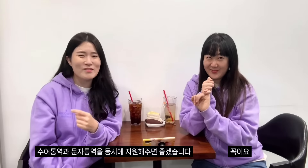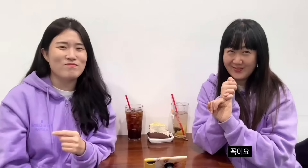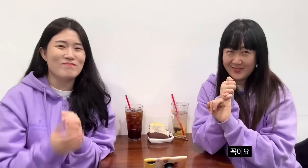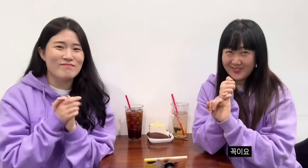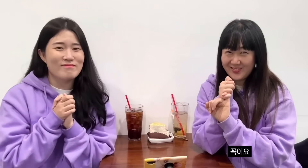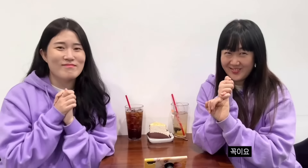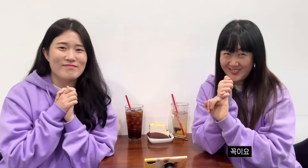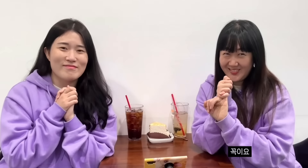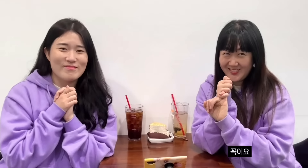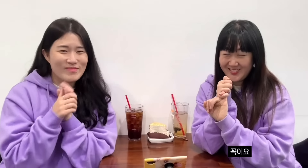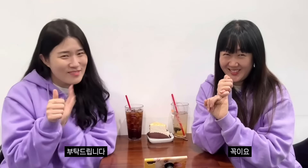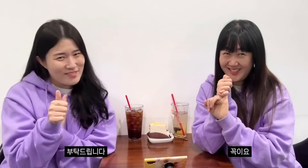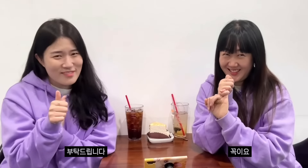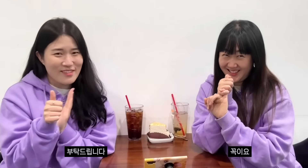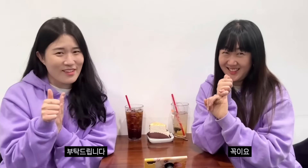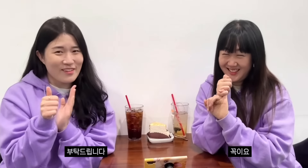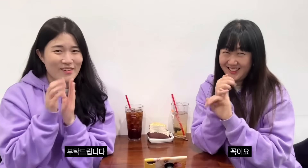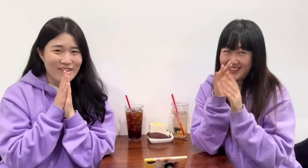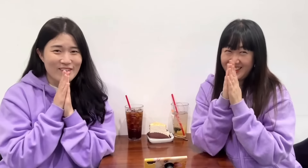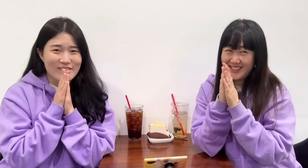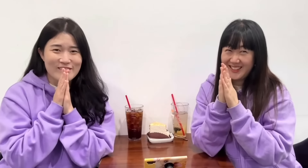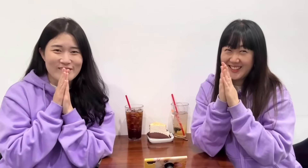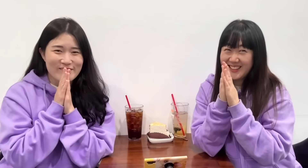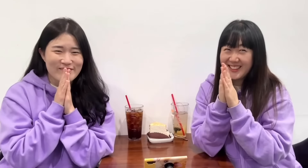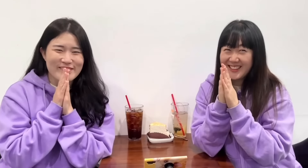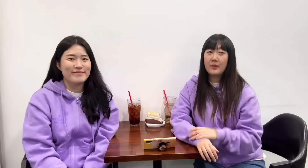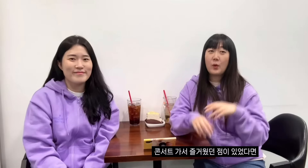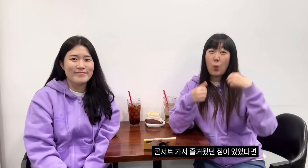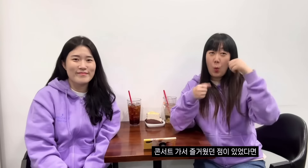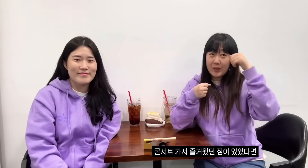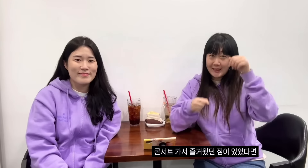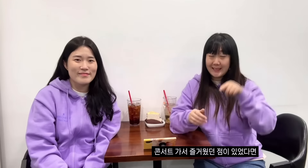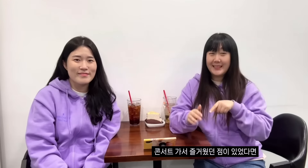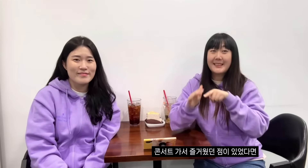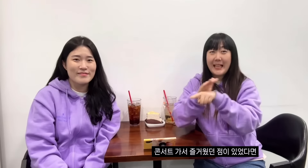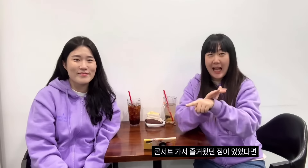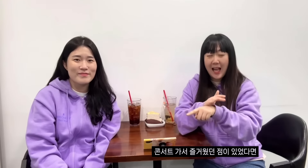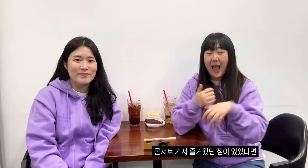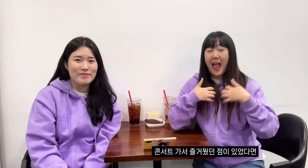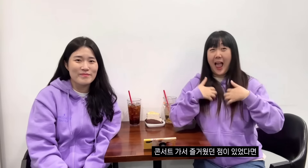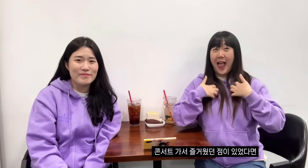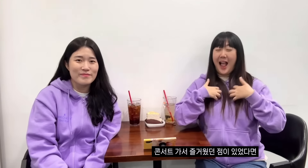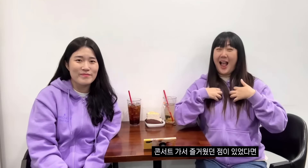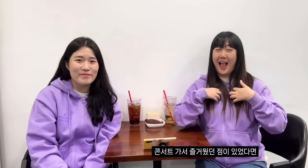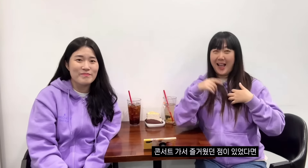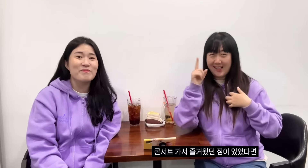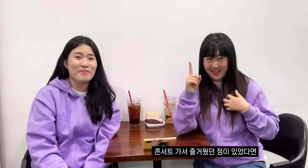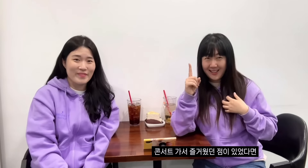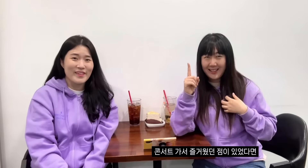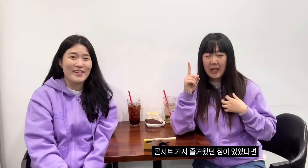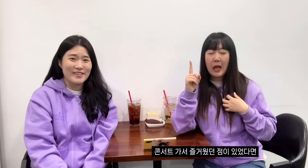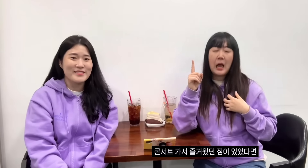by all means please If there were things that I enjoyed going to the concert,